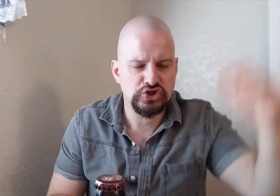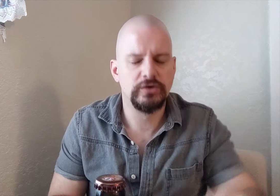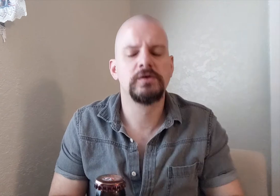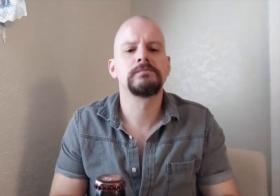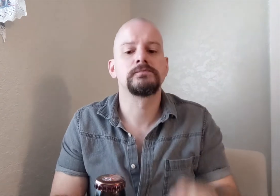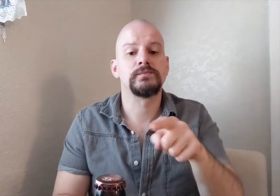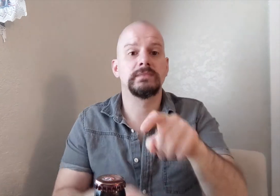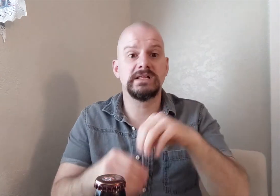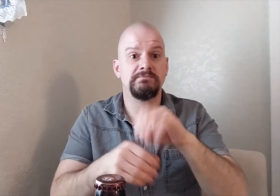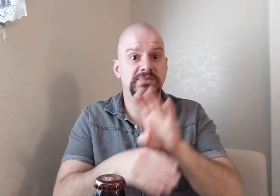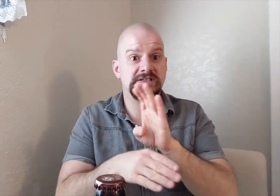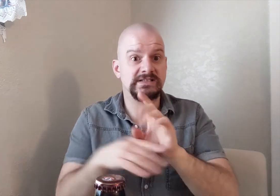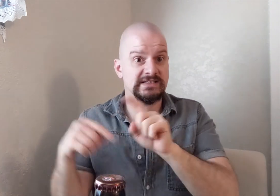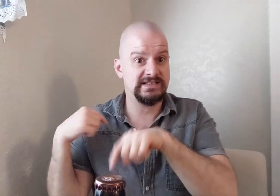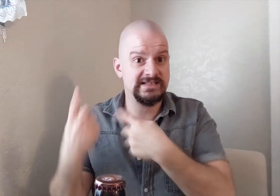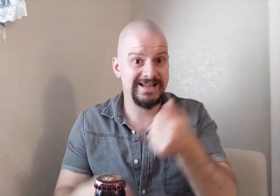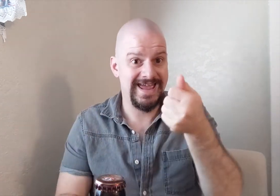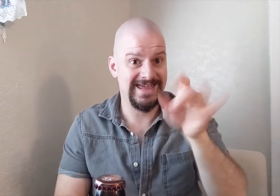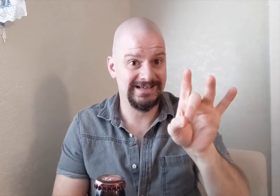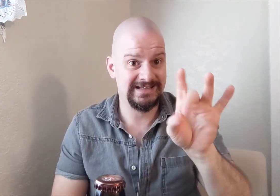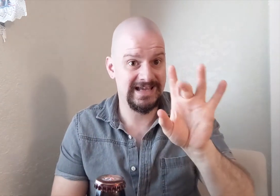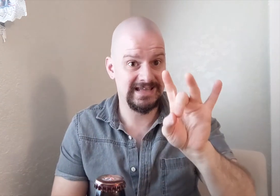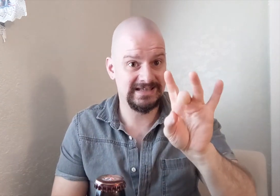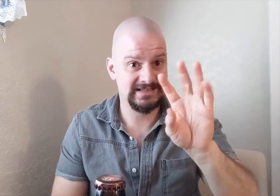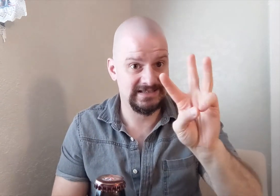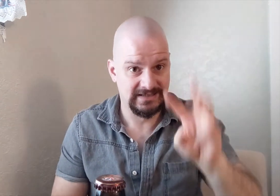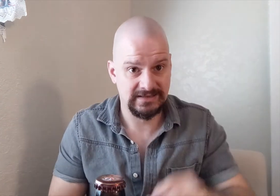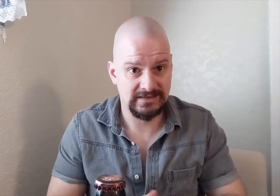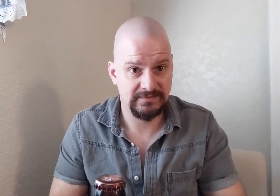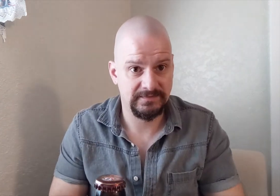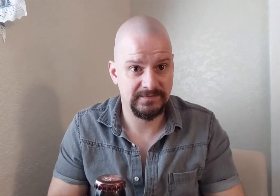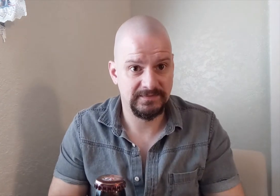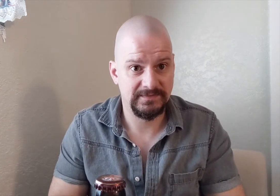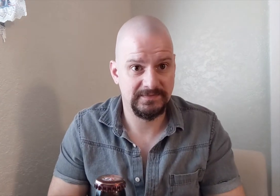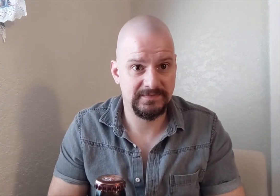It has been in business since 1886.